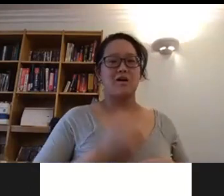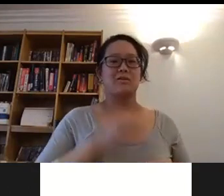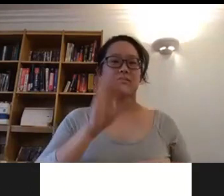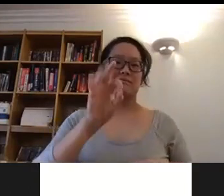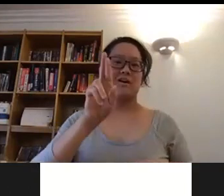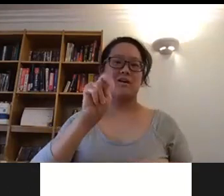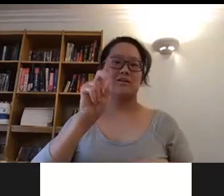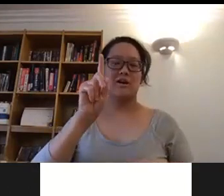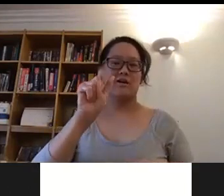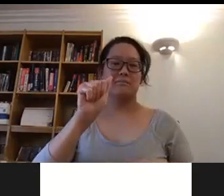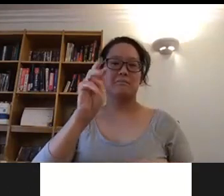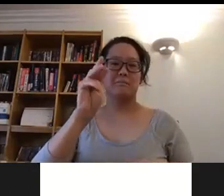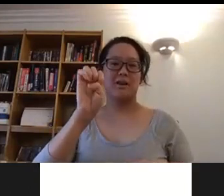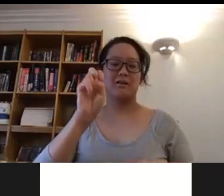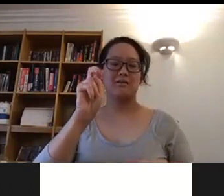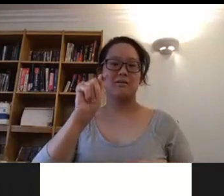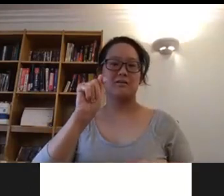It's -- it's a necessity..